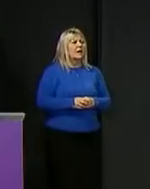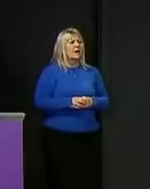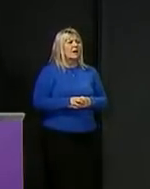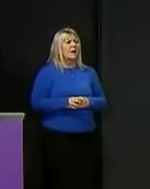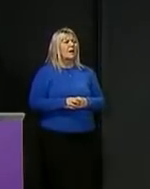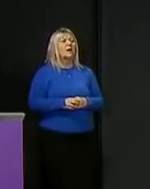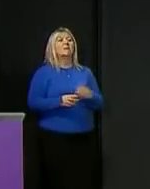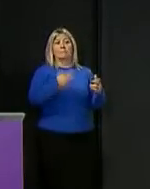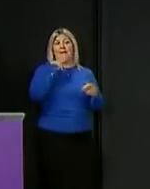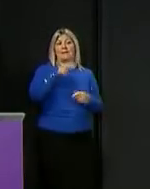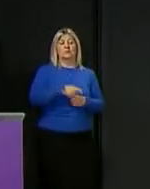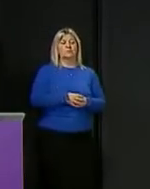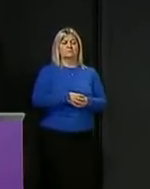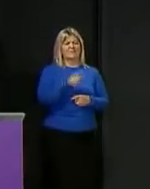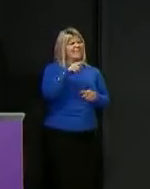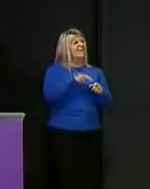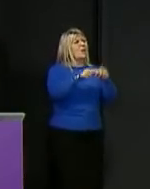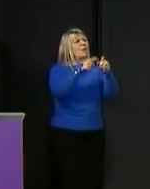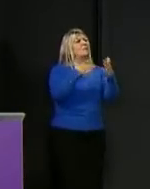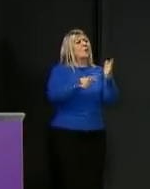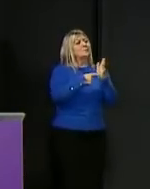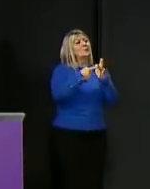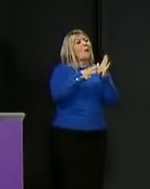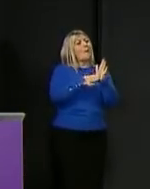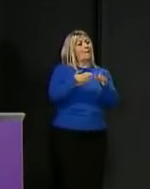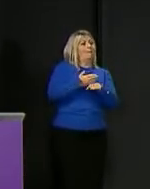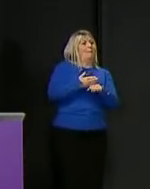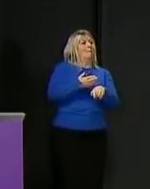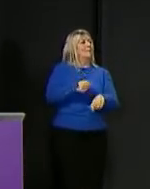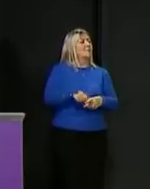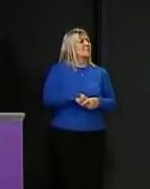wanted to follow on from Tom's question really. I just wondered what your scientists modelling is